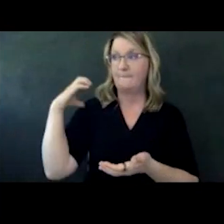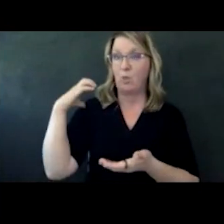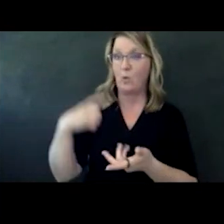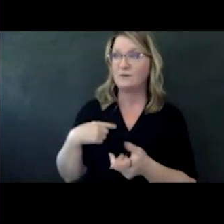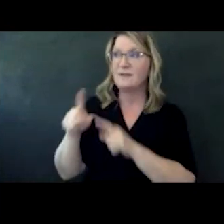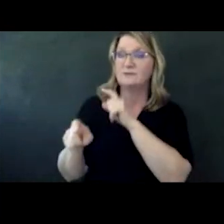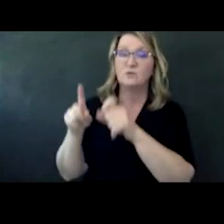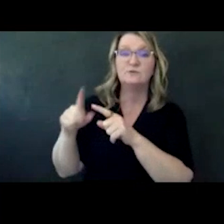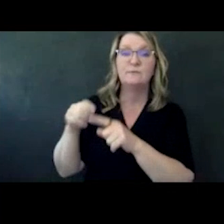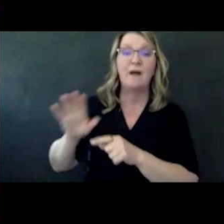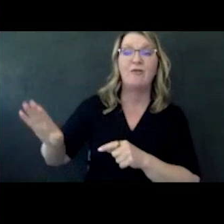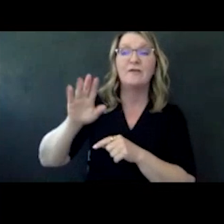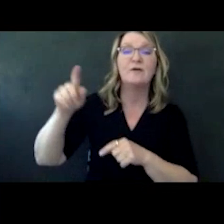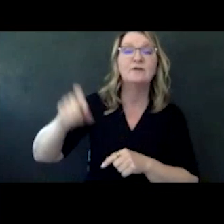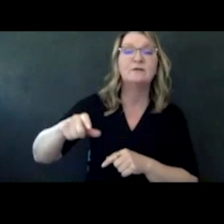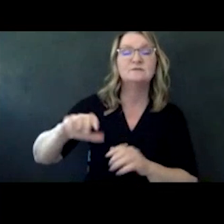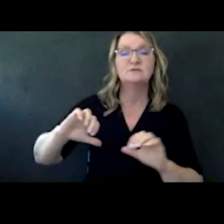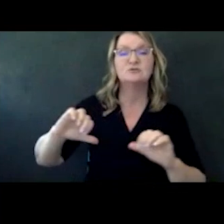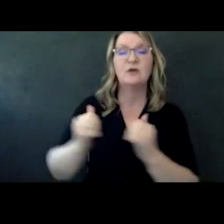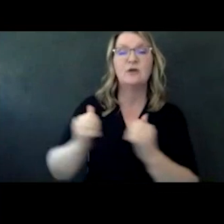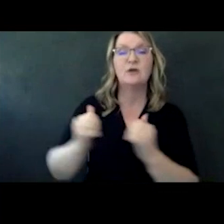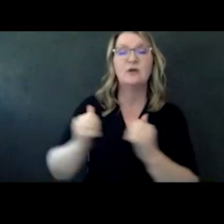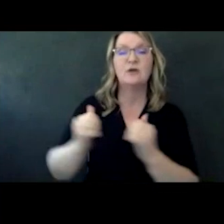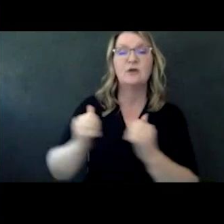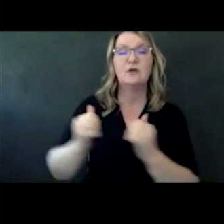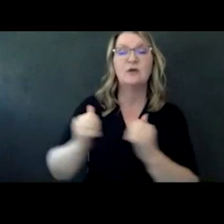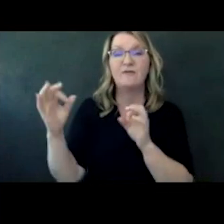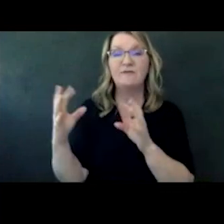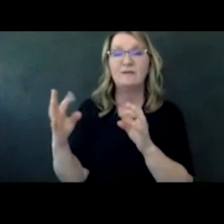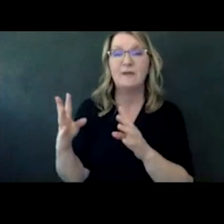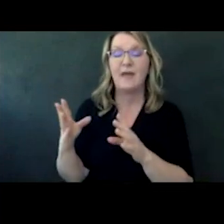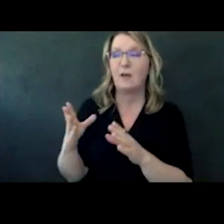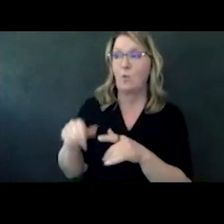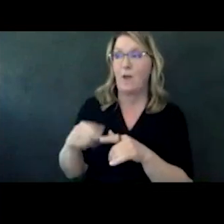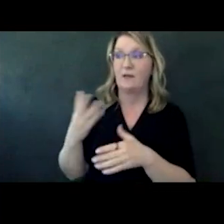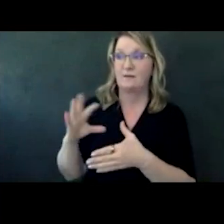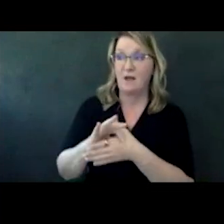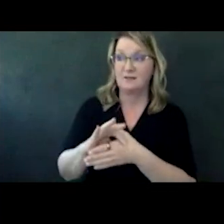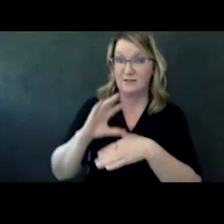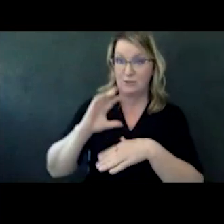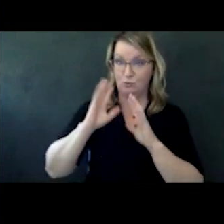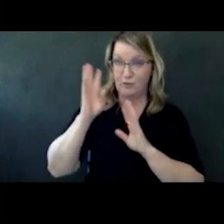needs and challenges. Seek feedback after early content placements. This requires you to pay